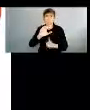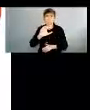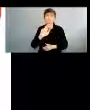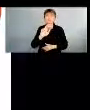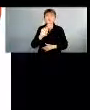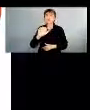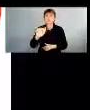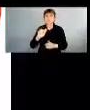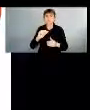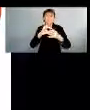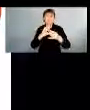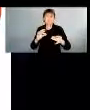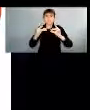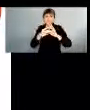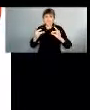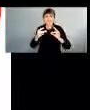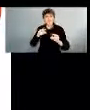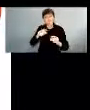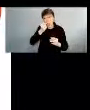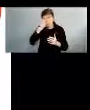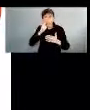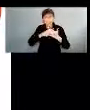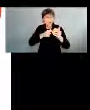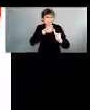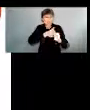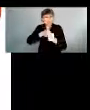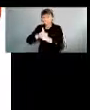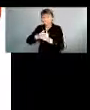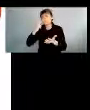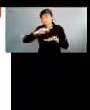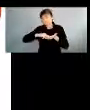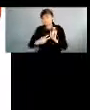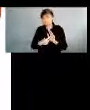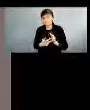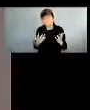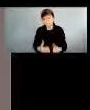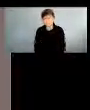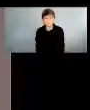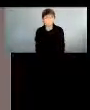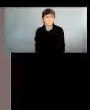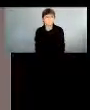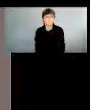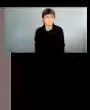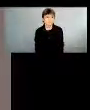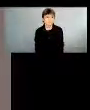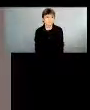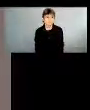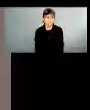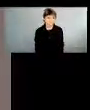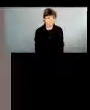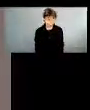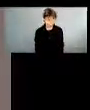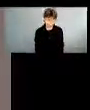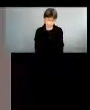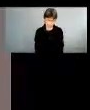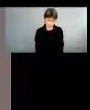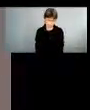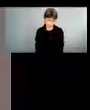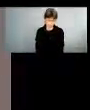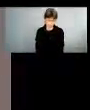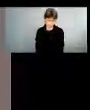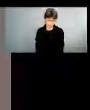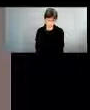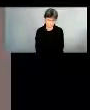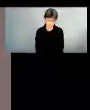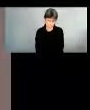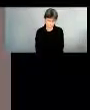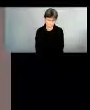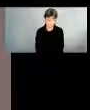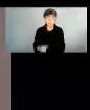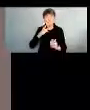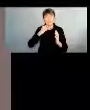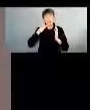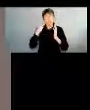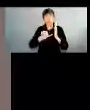get a better sense of what they each mean. Alright, so the artistic impact criteria is